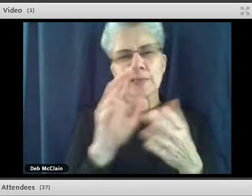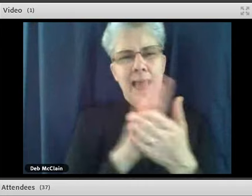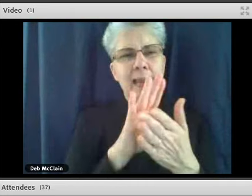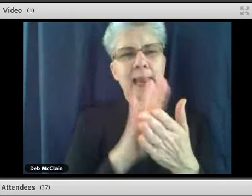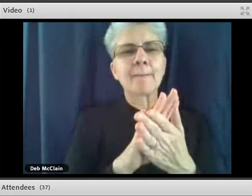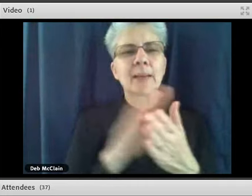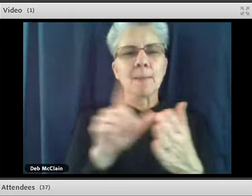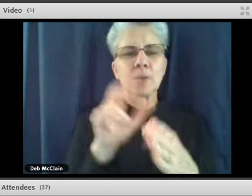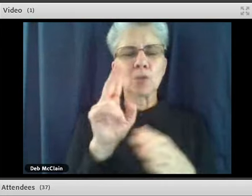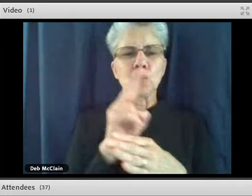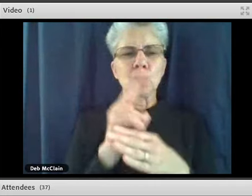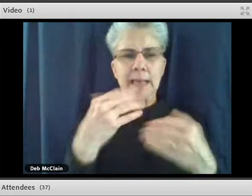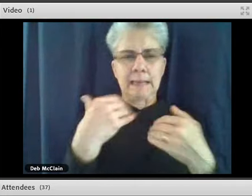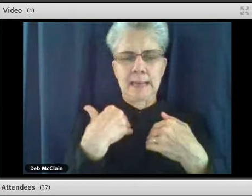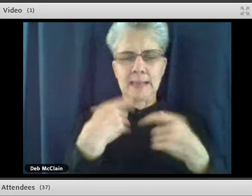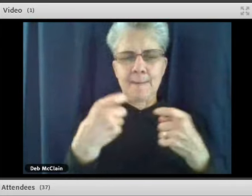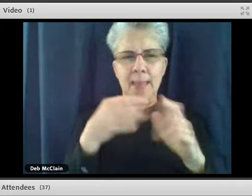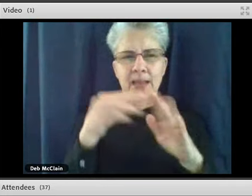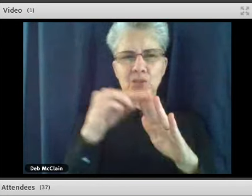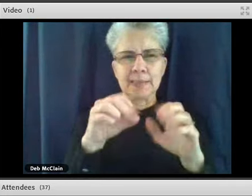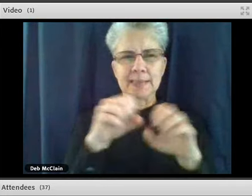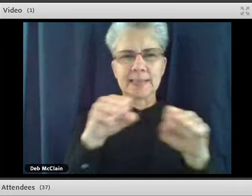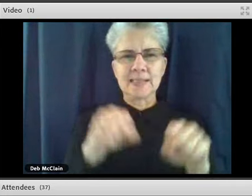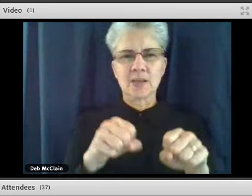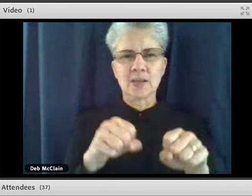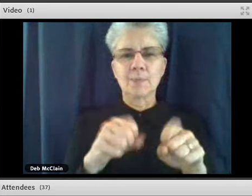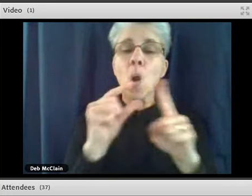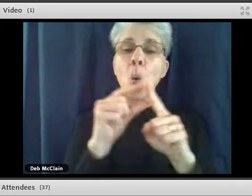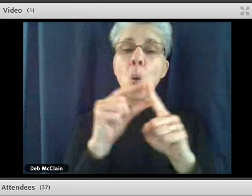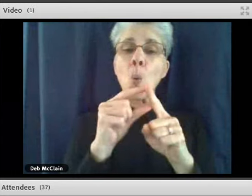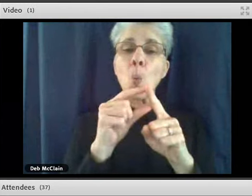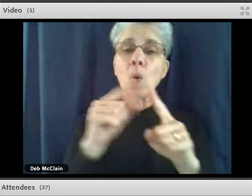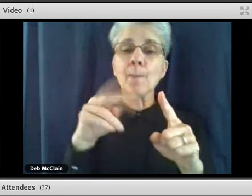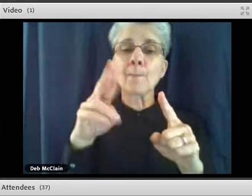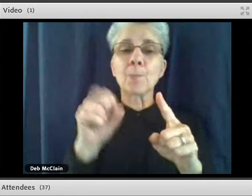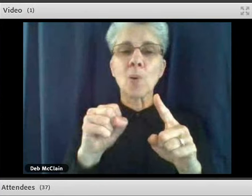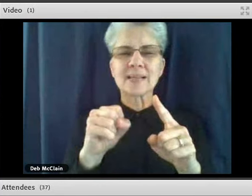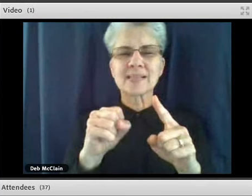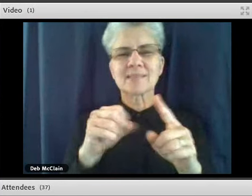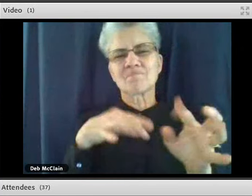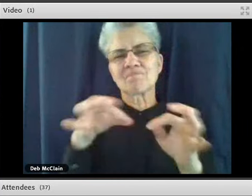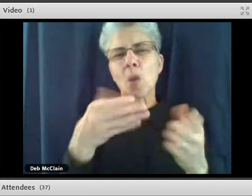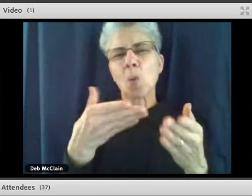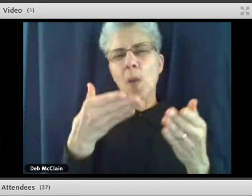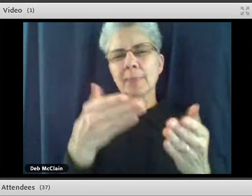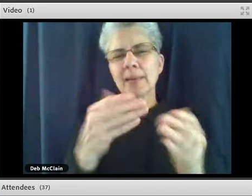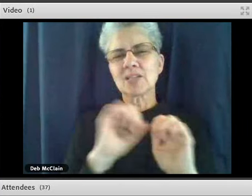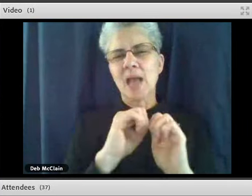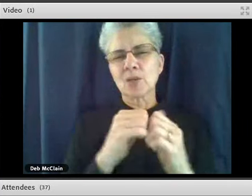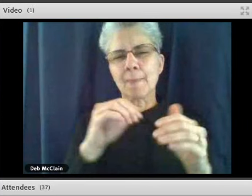a lot of universities and academic libraries use content management systems, are WordPress. So, here's some recommendations, and some tips